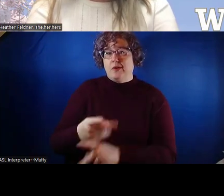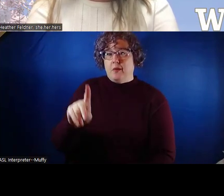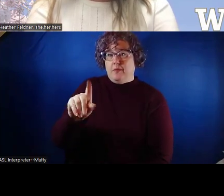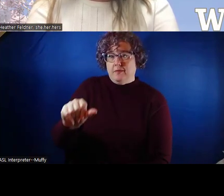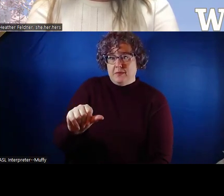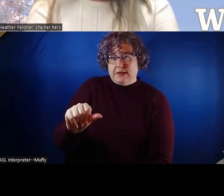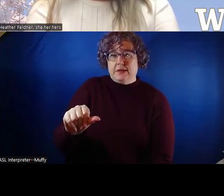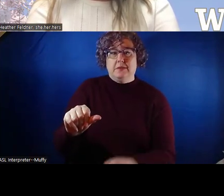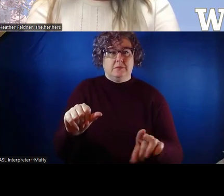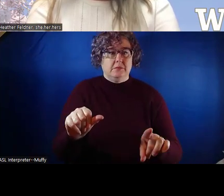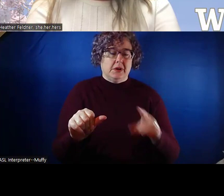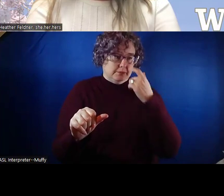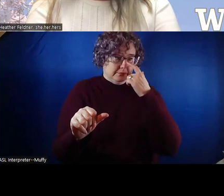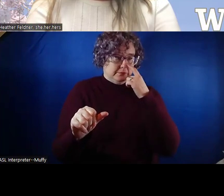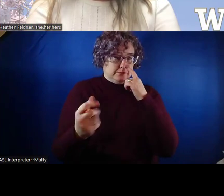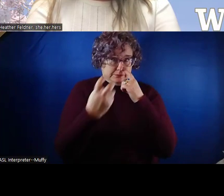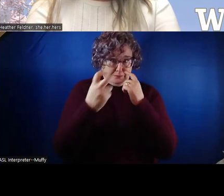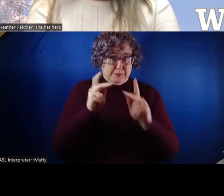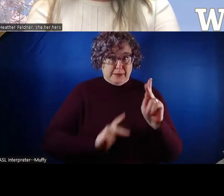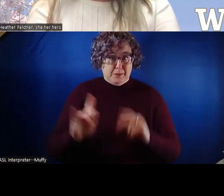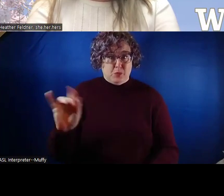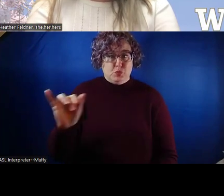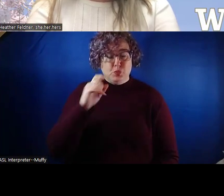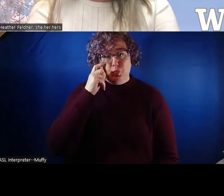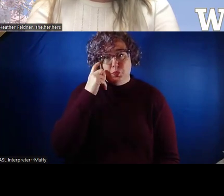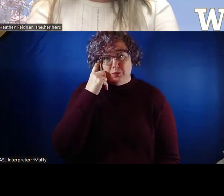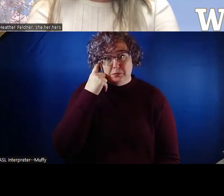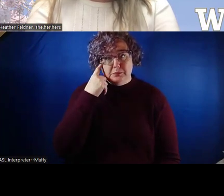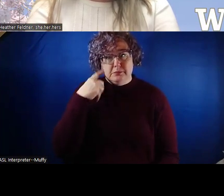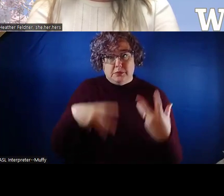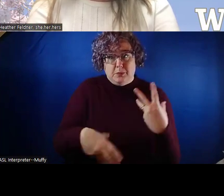but also blind patients may also need extra time